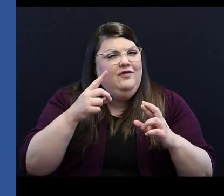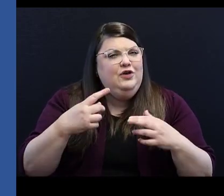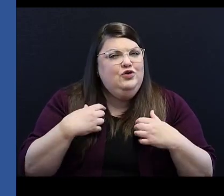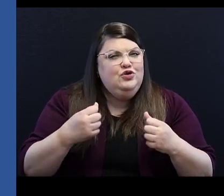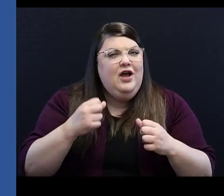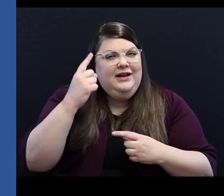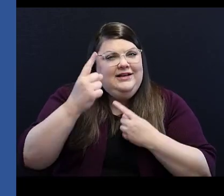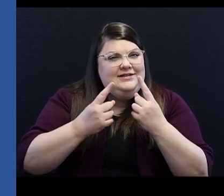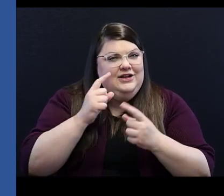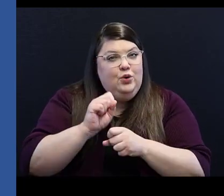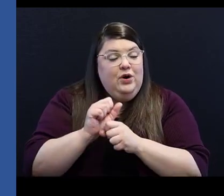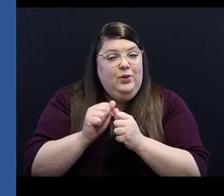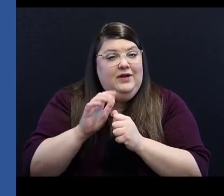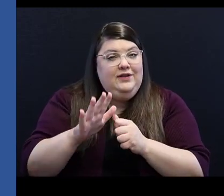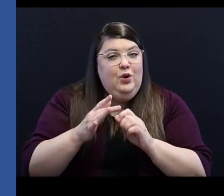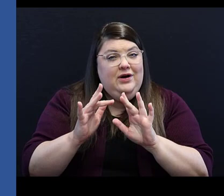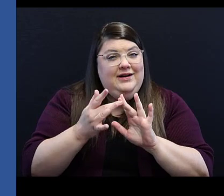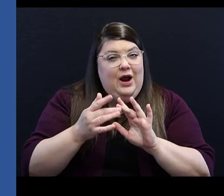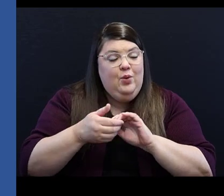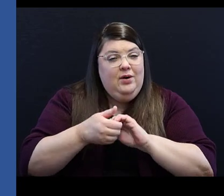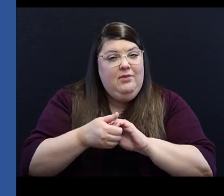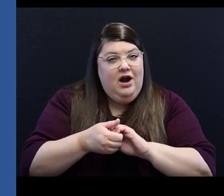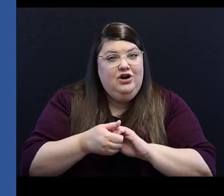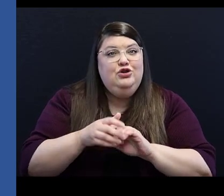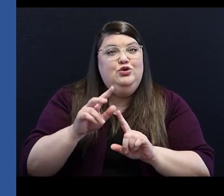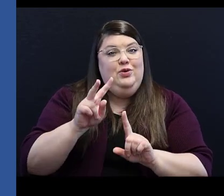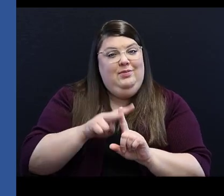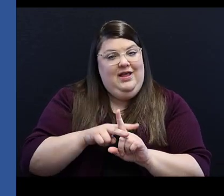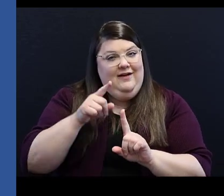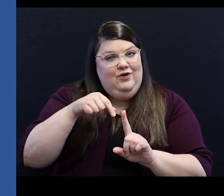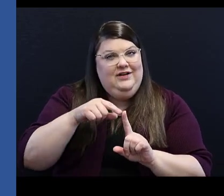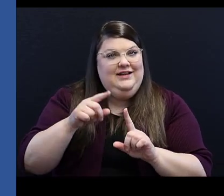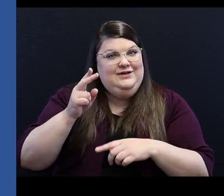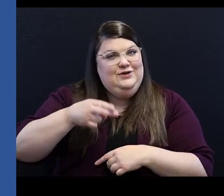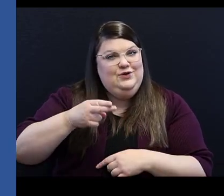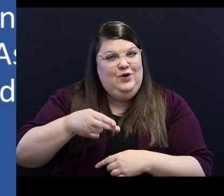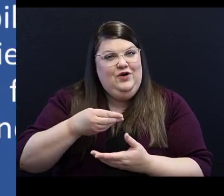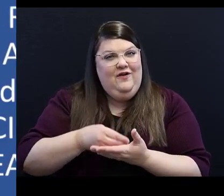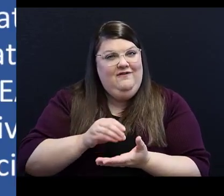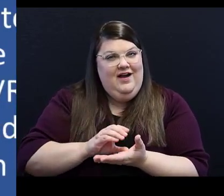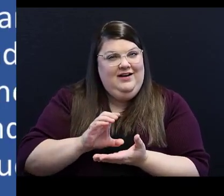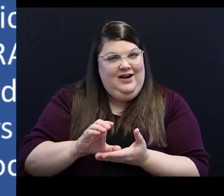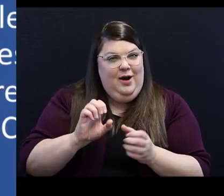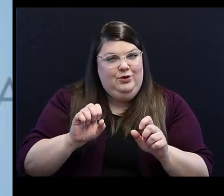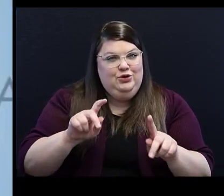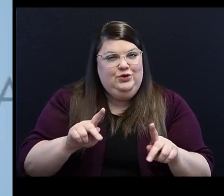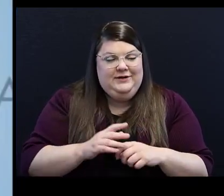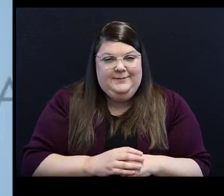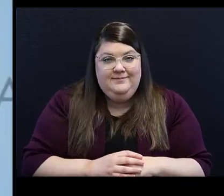with your network partners to apply for this historical funding opportunity. Please Note: Eligible applicants are State Vocational Rehabilitation Agencies (SVRAs) and State Educational Agencies (SEAs) with required partners SVRAs, SEAs, federally funded Centers for Independent Living (CILs), and Local Education Agencies (LEAs).